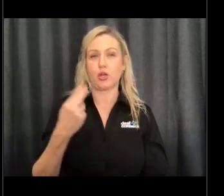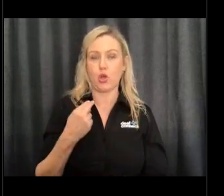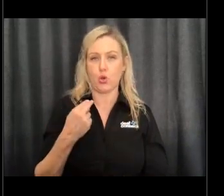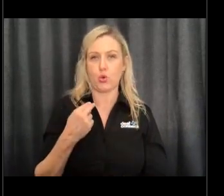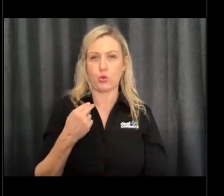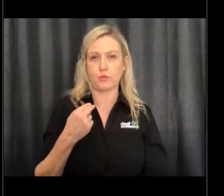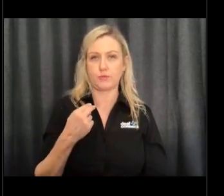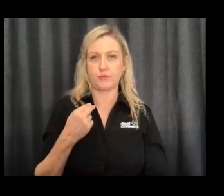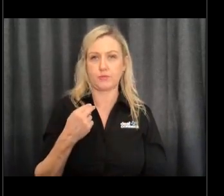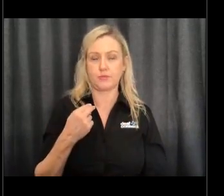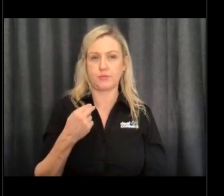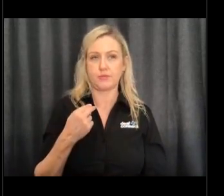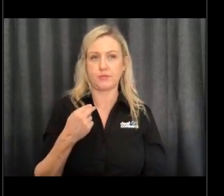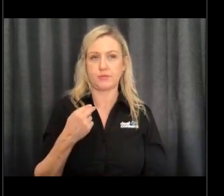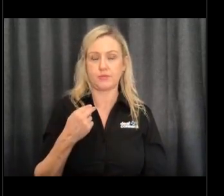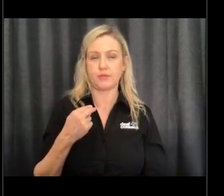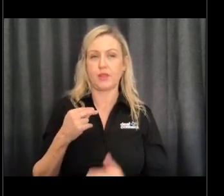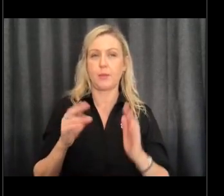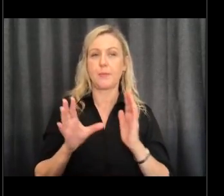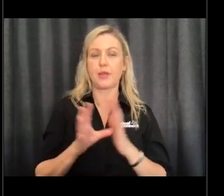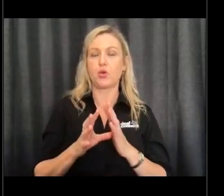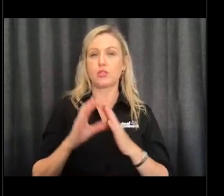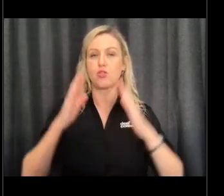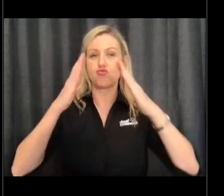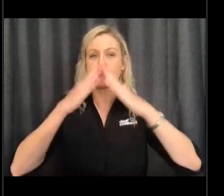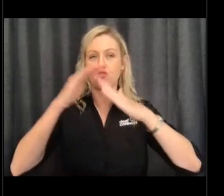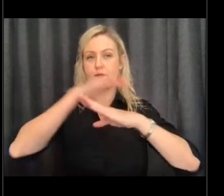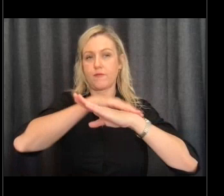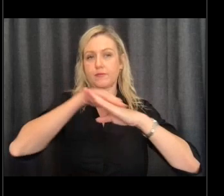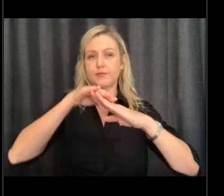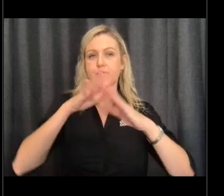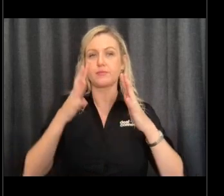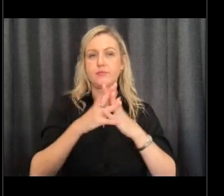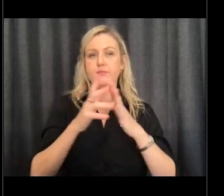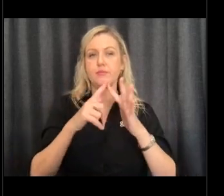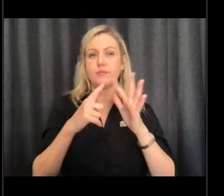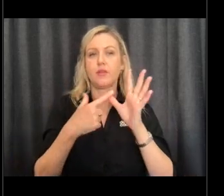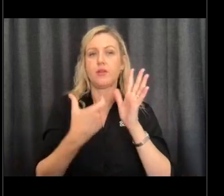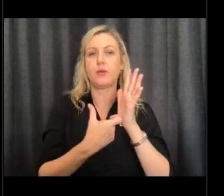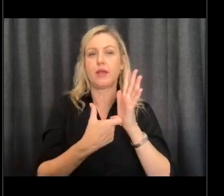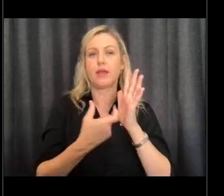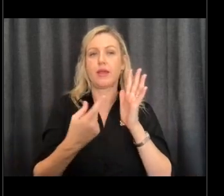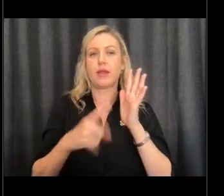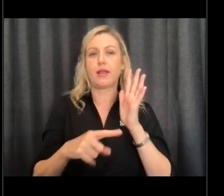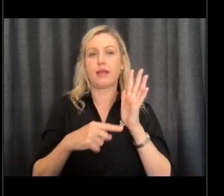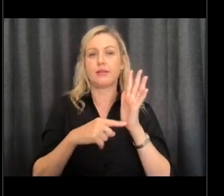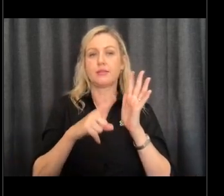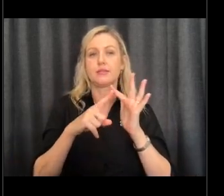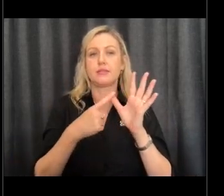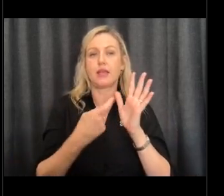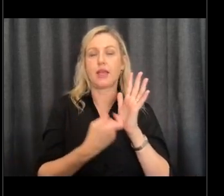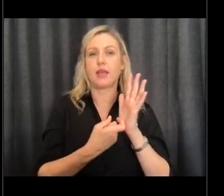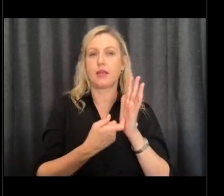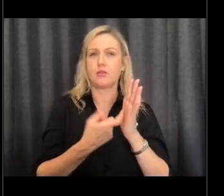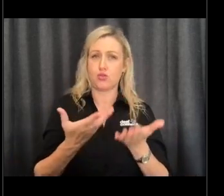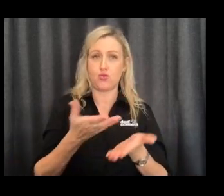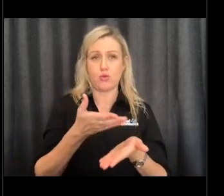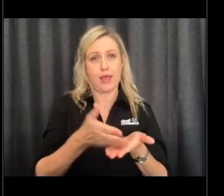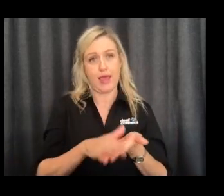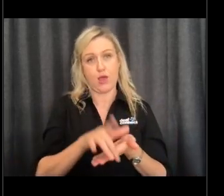and tear on Angie's roof. So how do you think you could help Angie prove the storm damage?